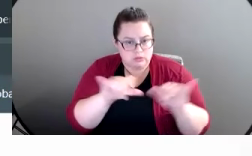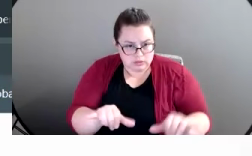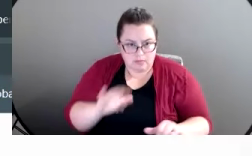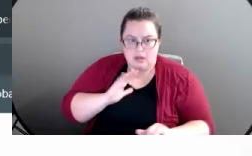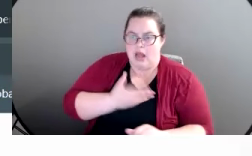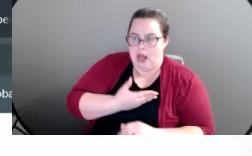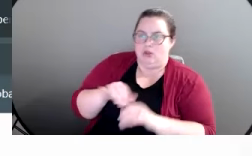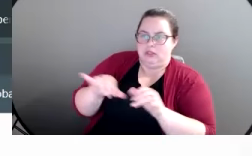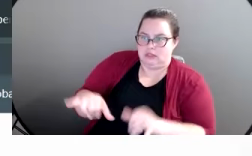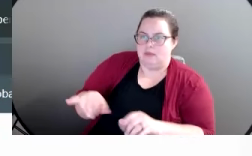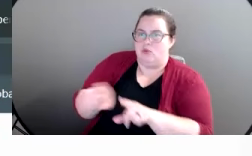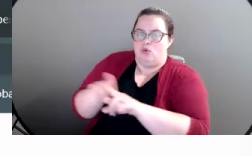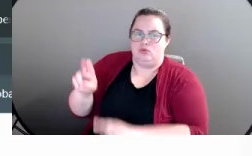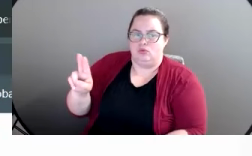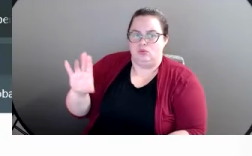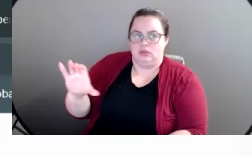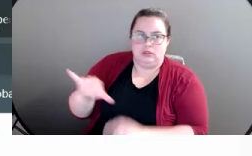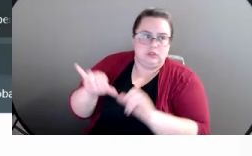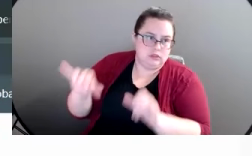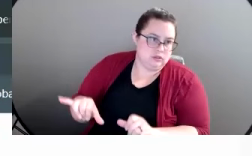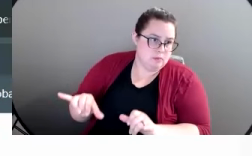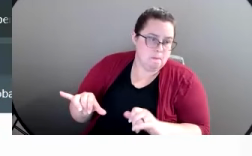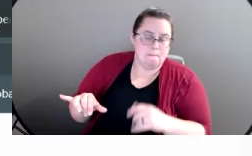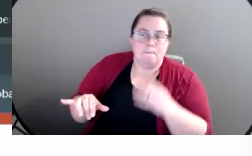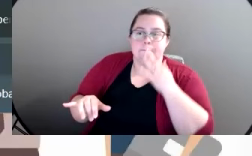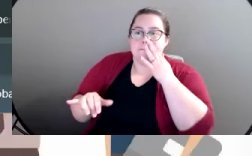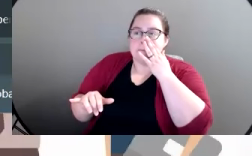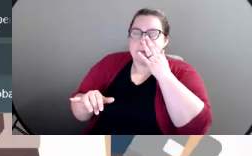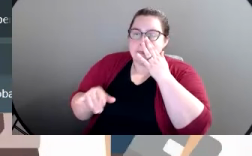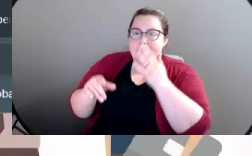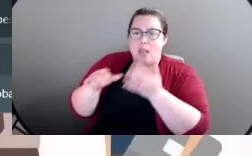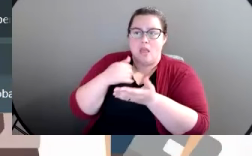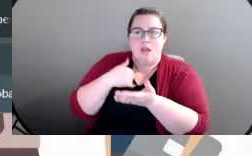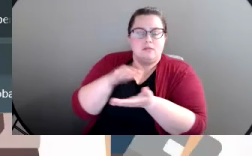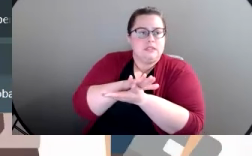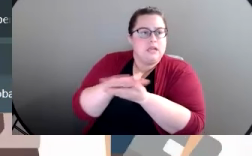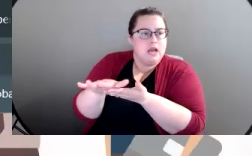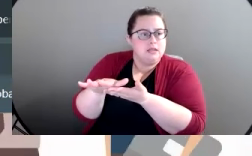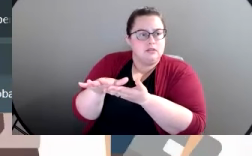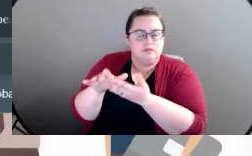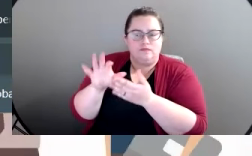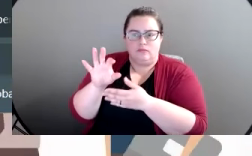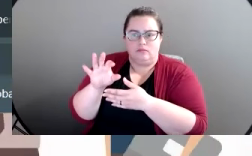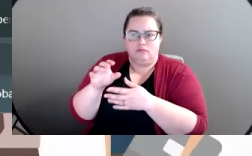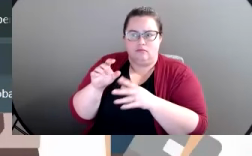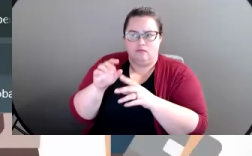There are, nice features of this, like the faculty showcase where it highlights,